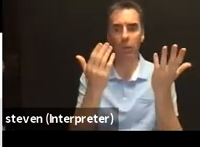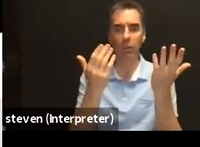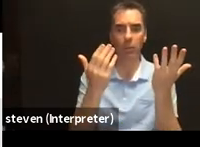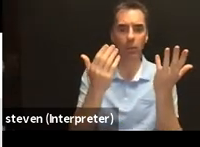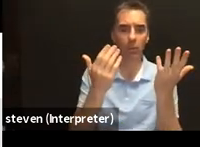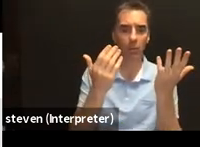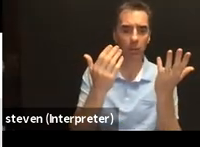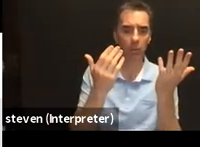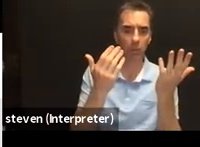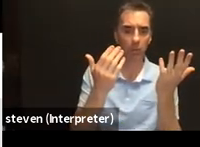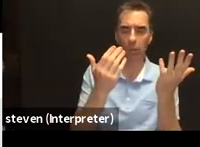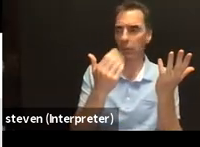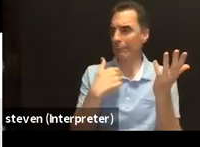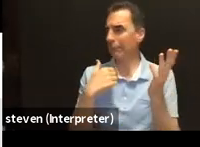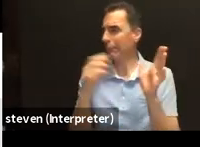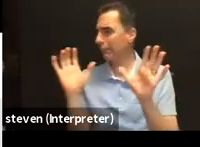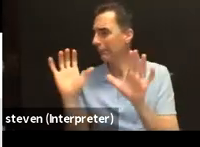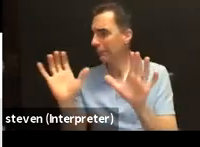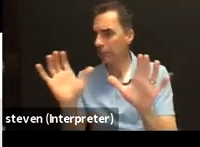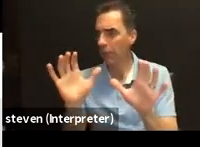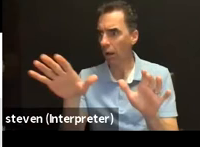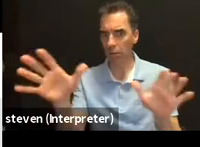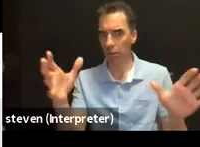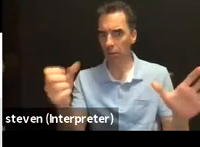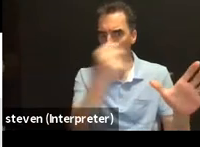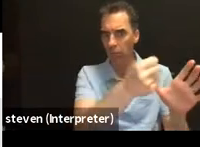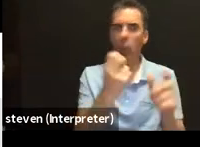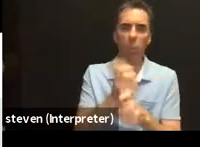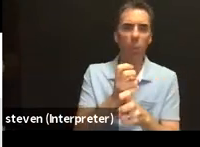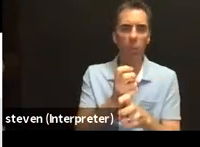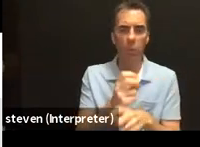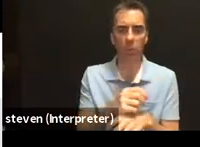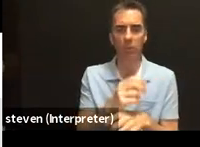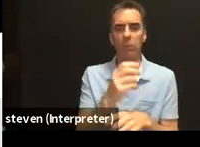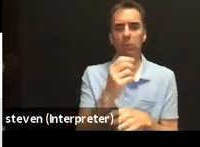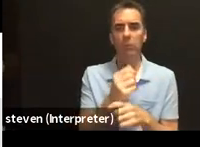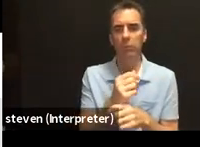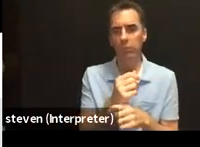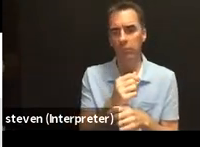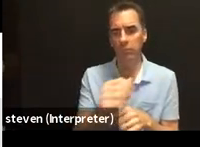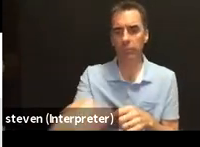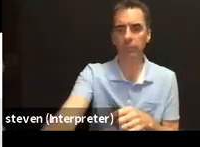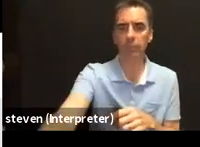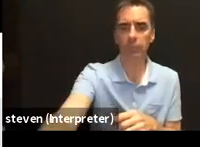maria.rodriguez: Now on top of this. We also have other barriers that are in our clients already come with. So, not to mention that they might have